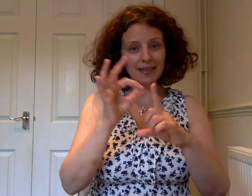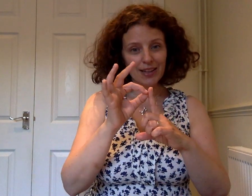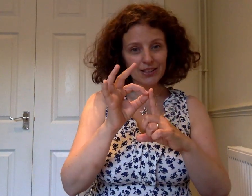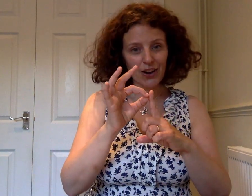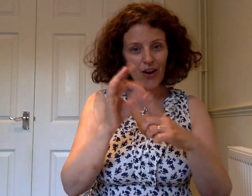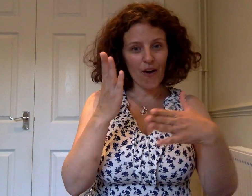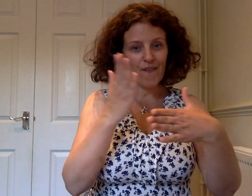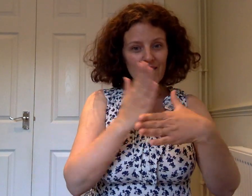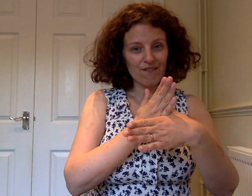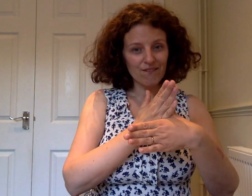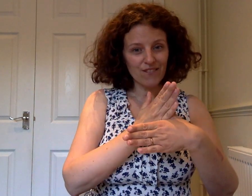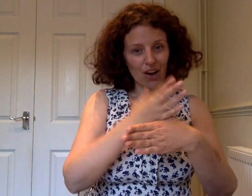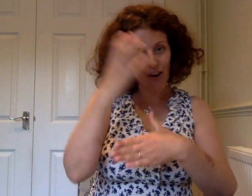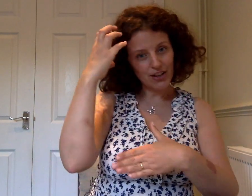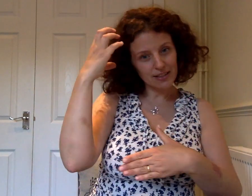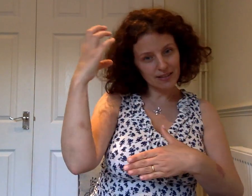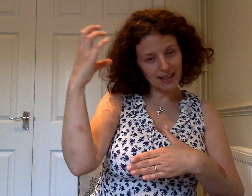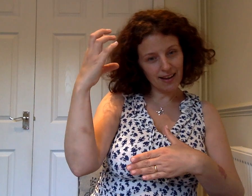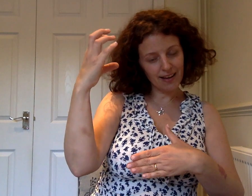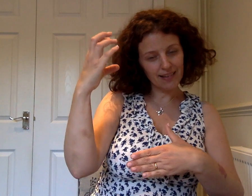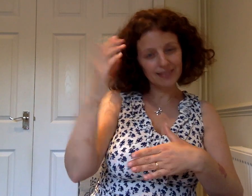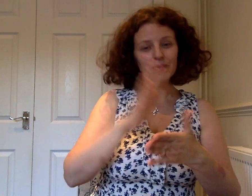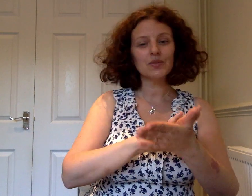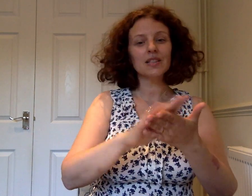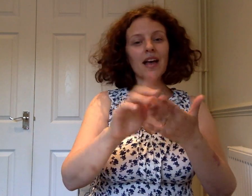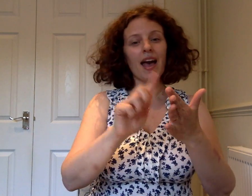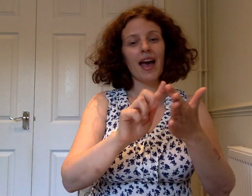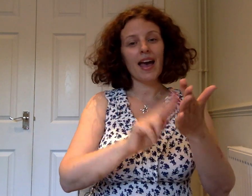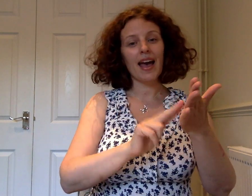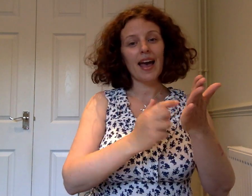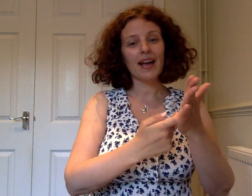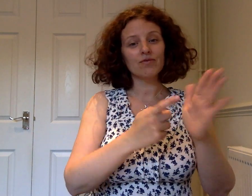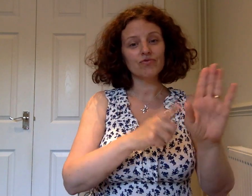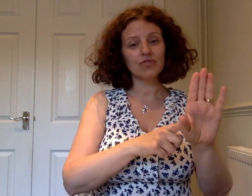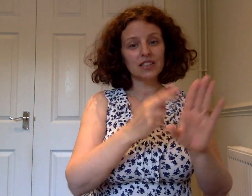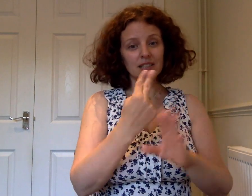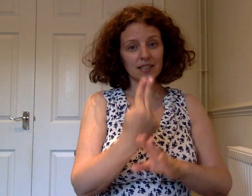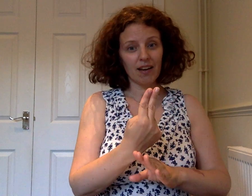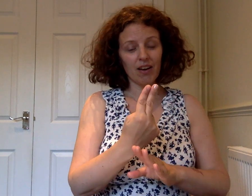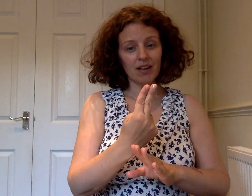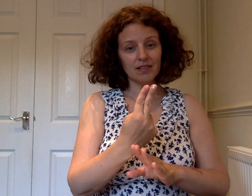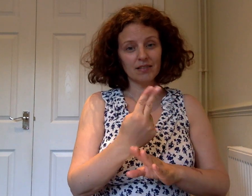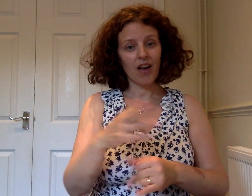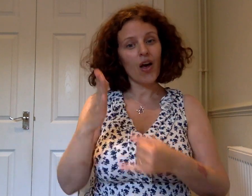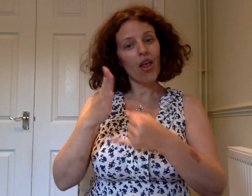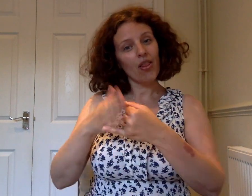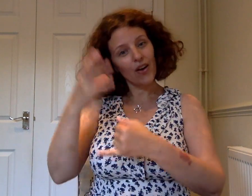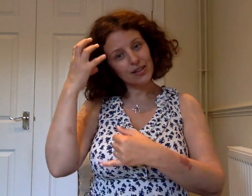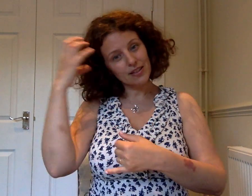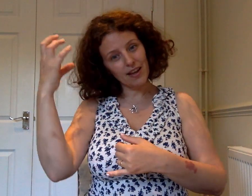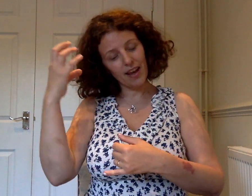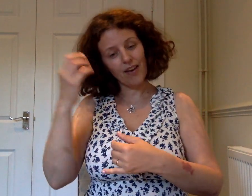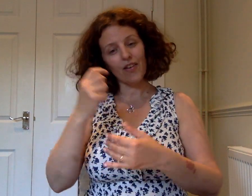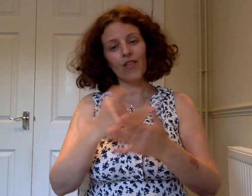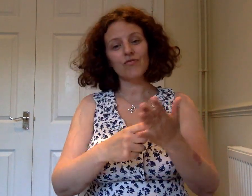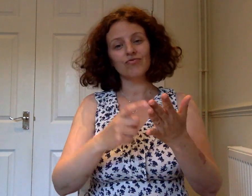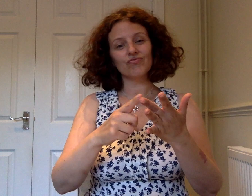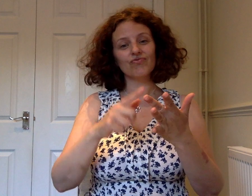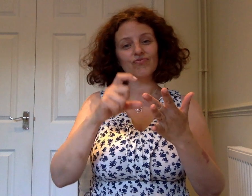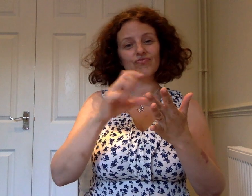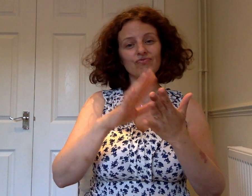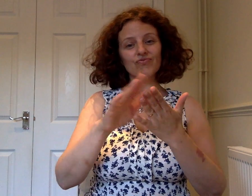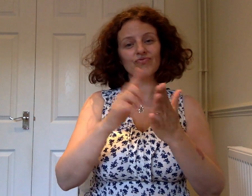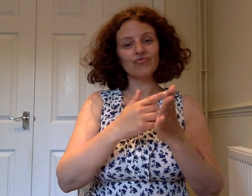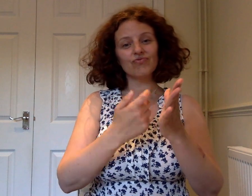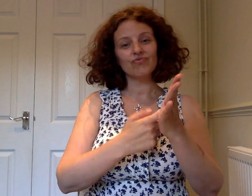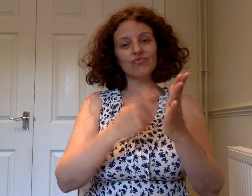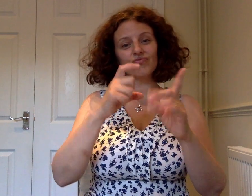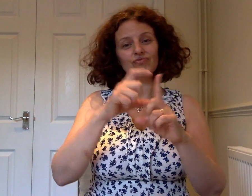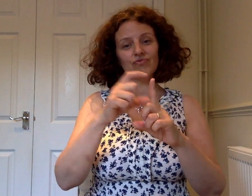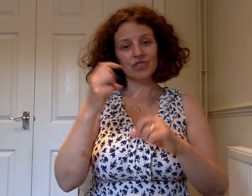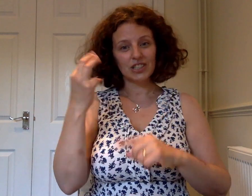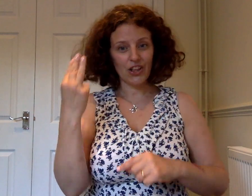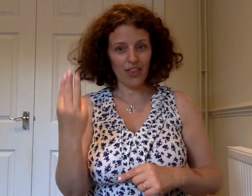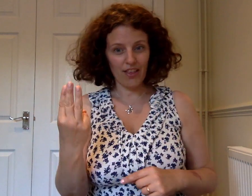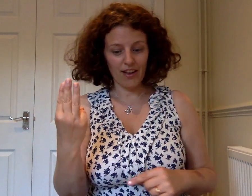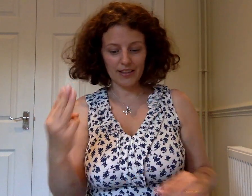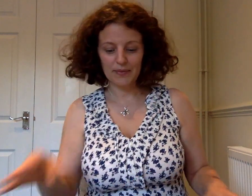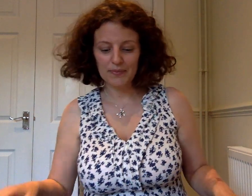The first Planatgenet King was Henry II and the last King was Richard III.